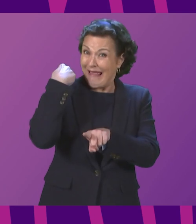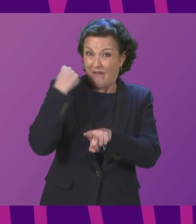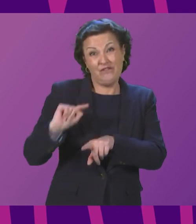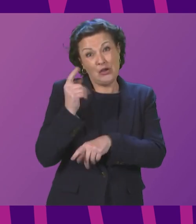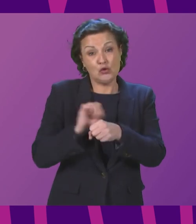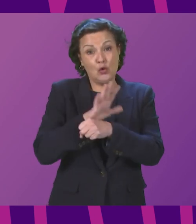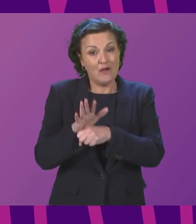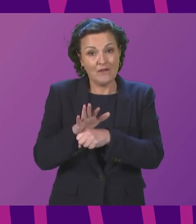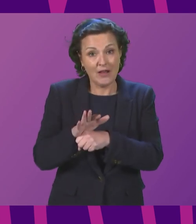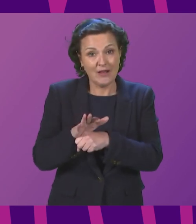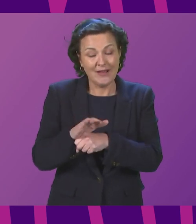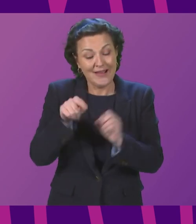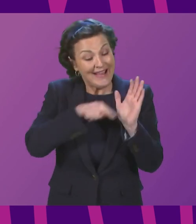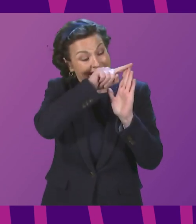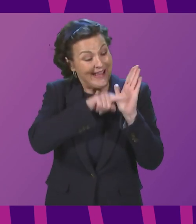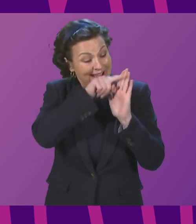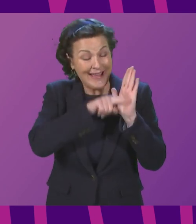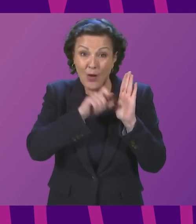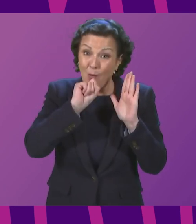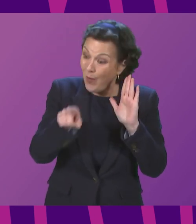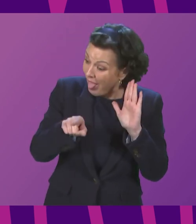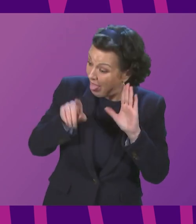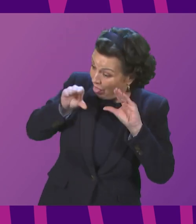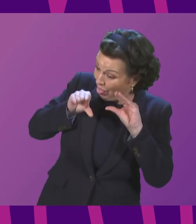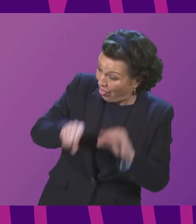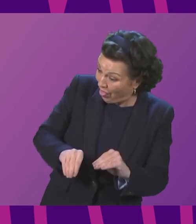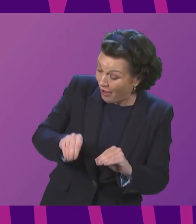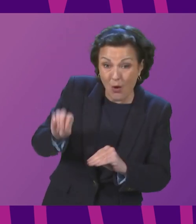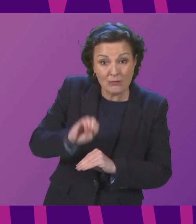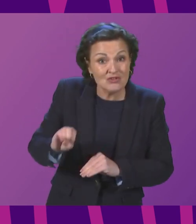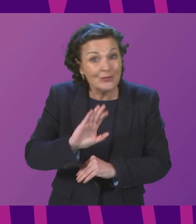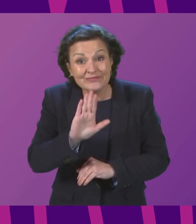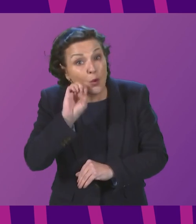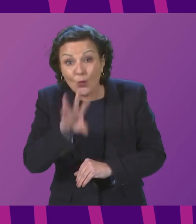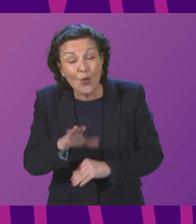they were—will not do that to the same extent with omicron because it is so much more transmissible.